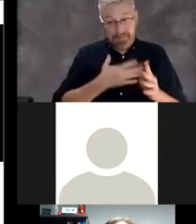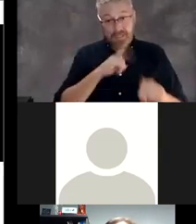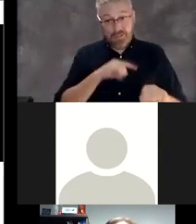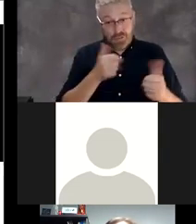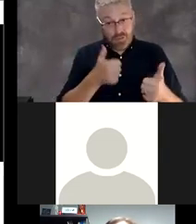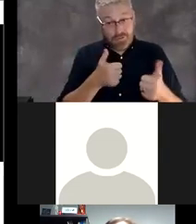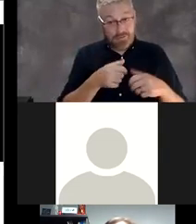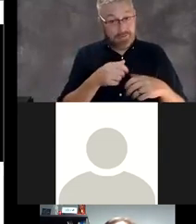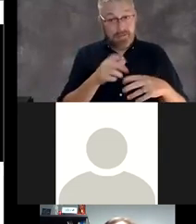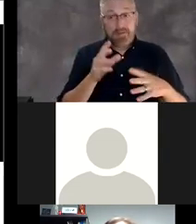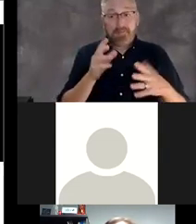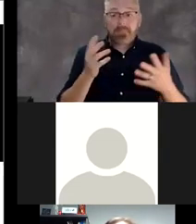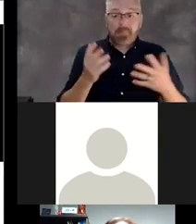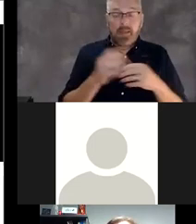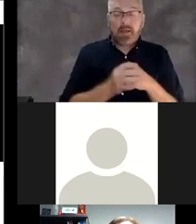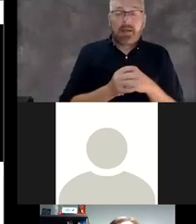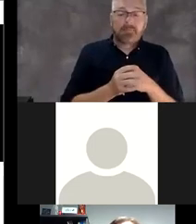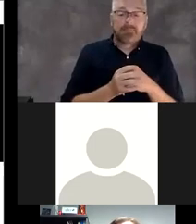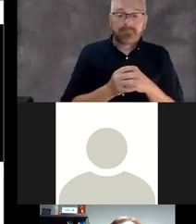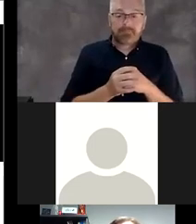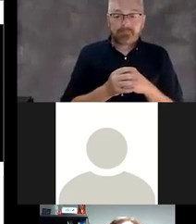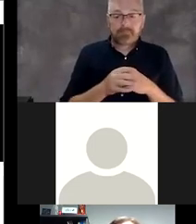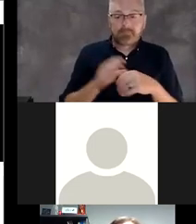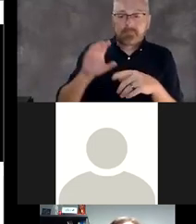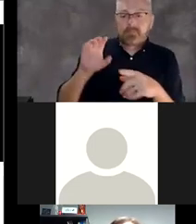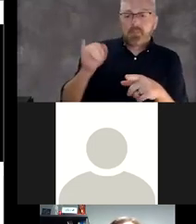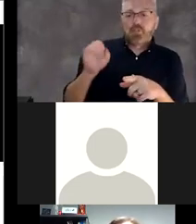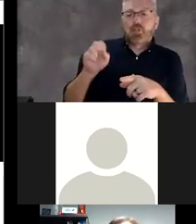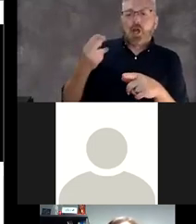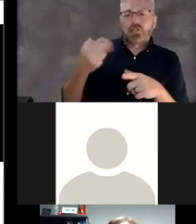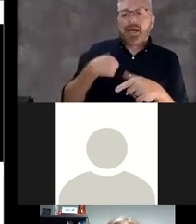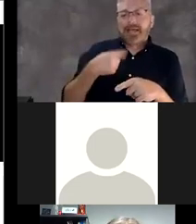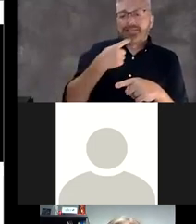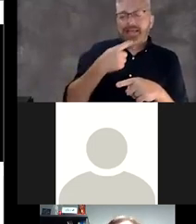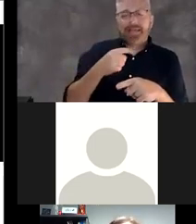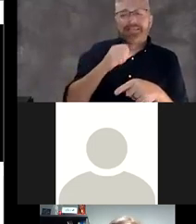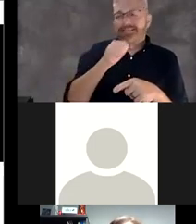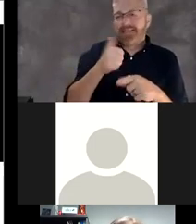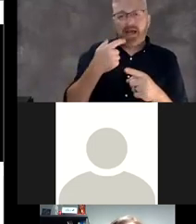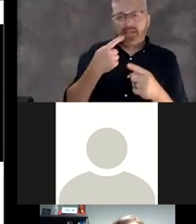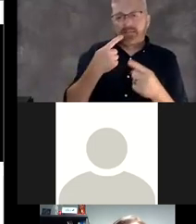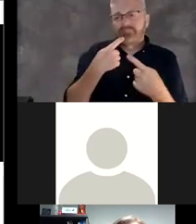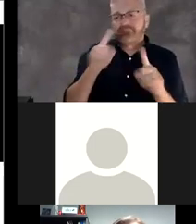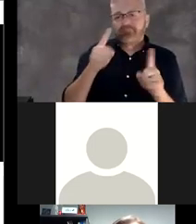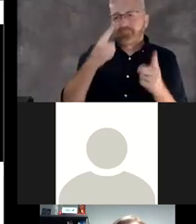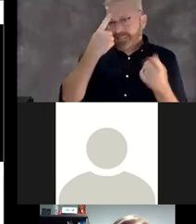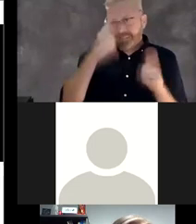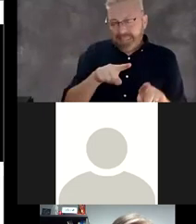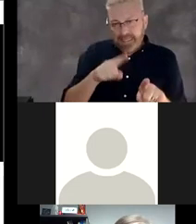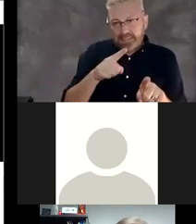IN ITS OWN WAY. >> Josh: I TEND TO SAY IT'S IN EFFECTUAL CONSENT. THEY ARE INTENDING TO CONSENT,